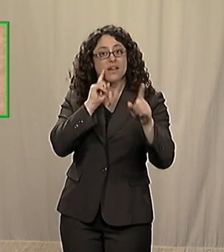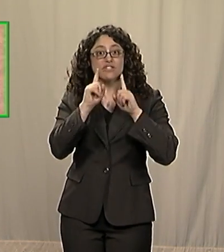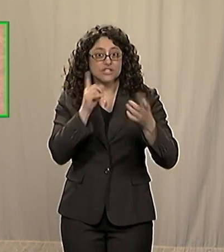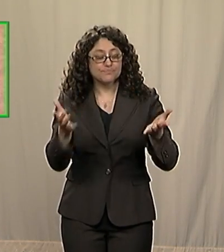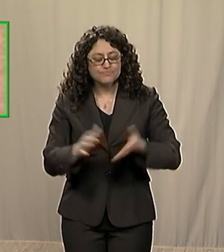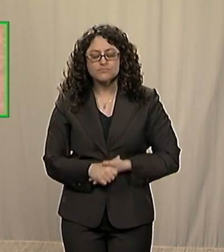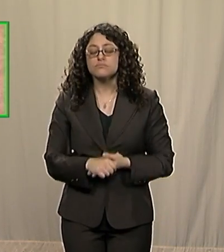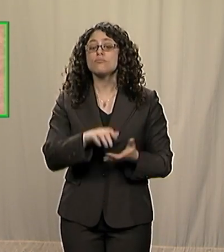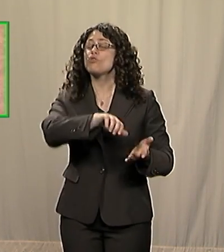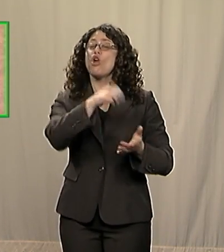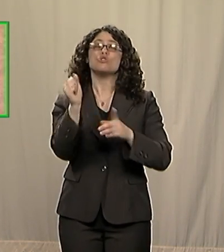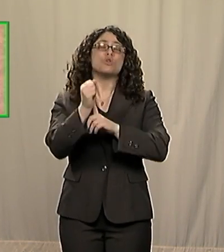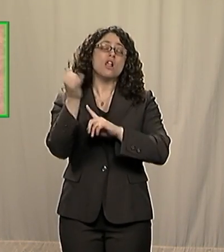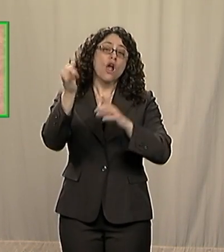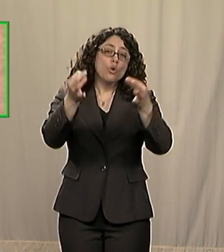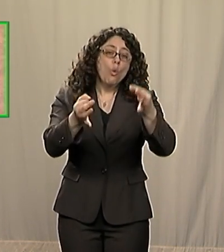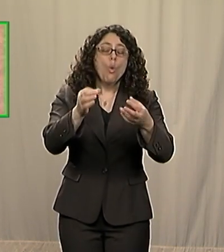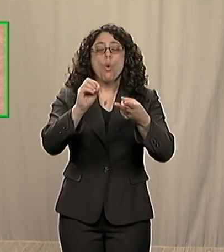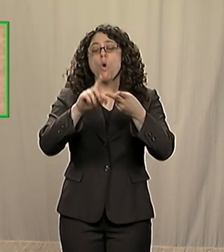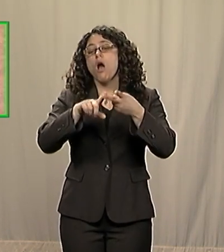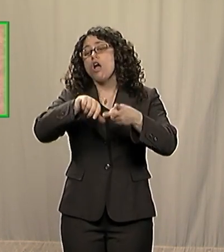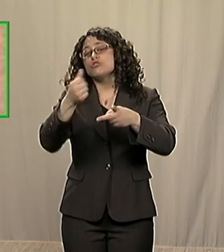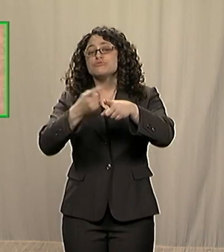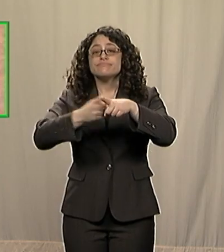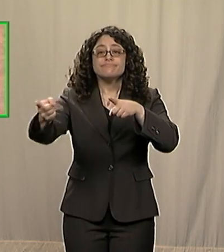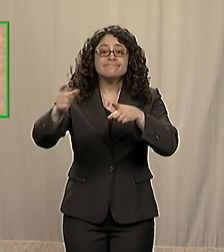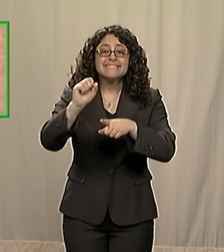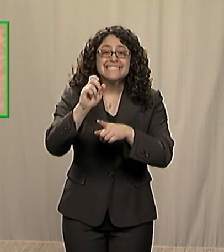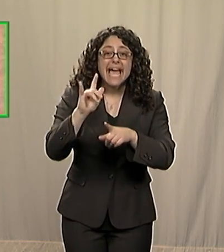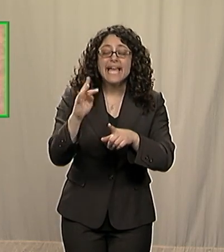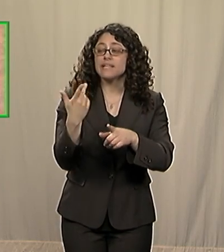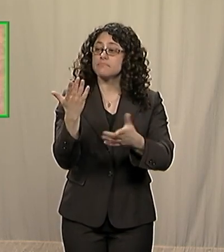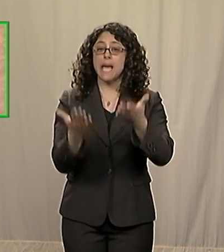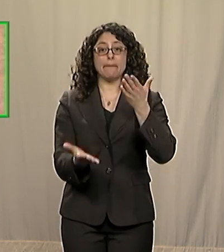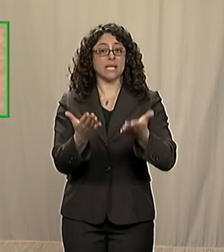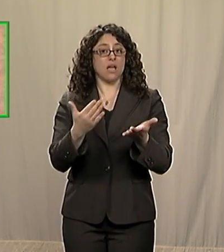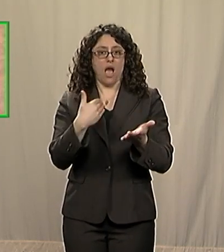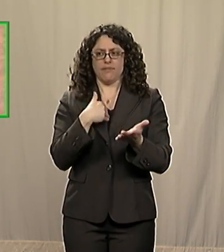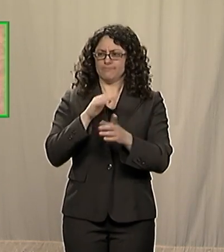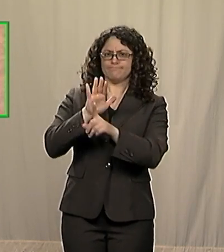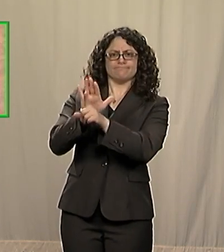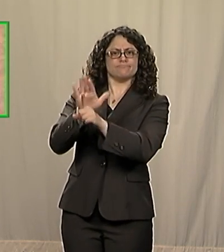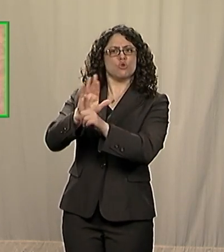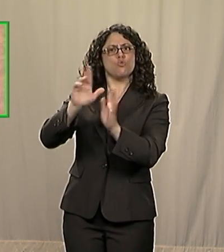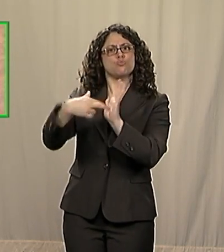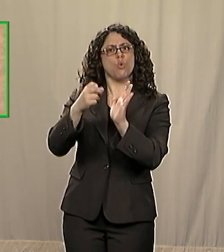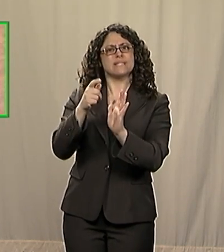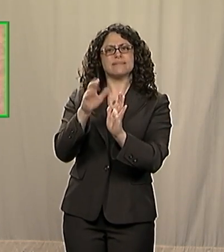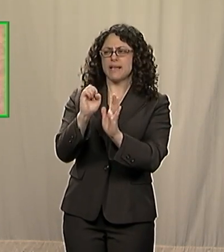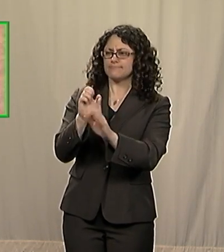Certain specialized settings might call for certain role spaces that are different.